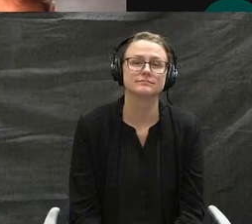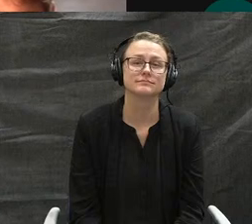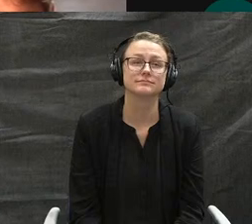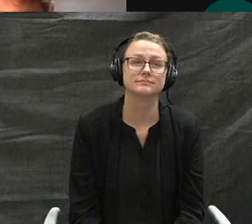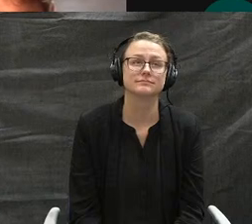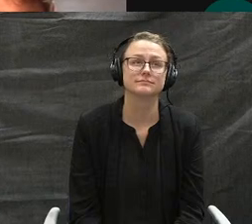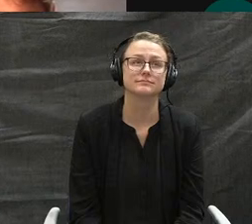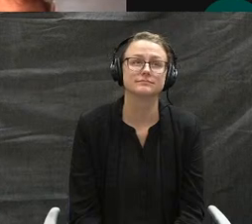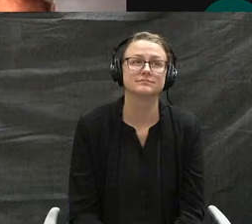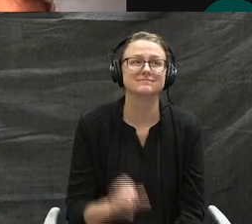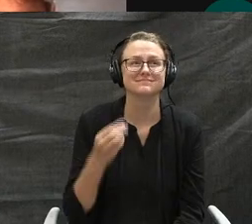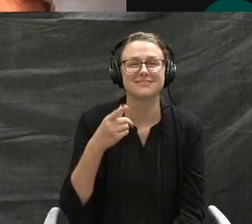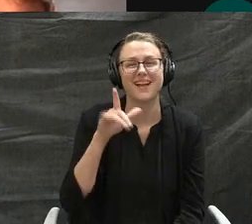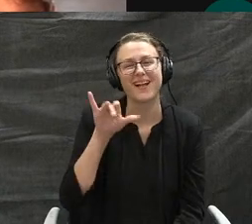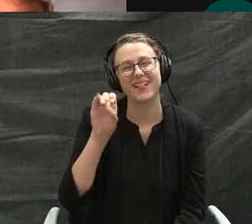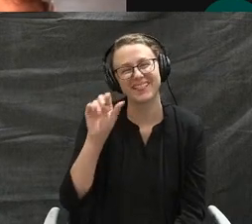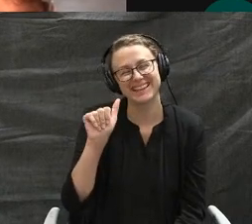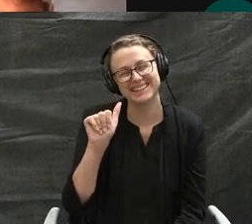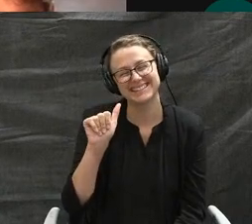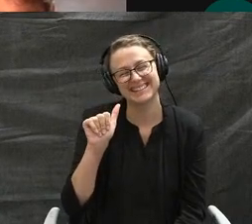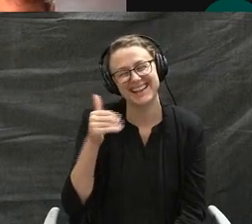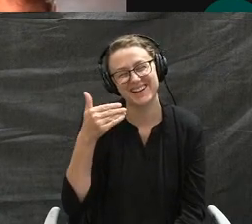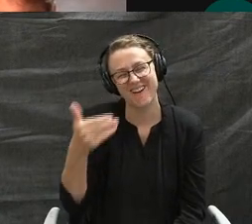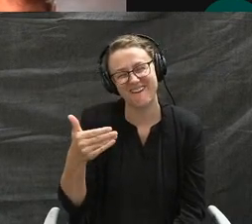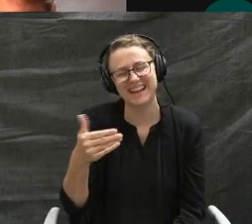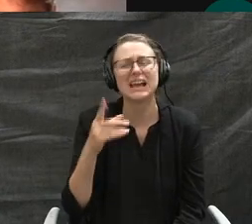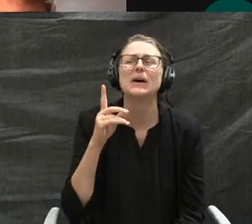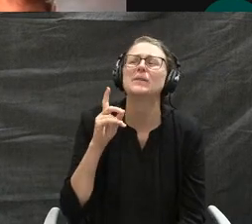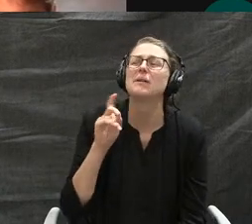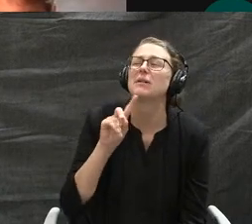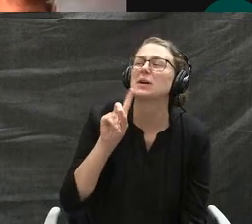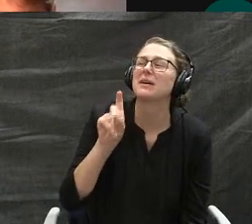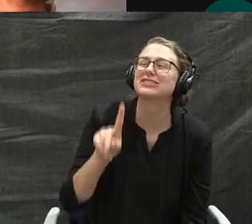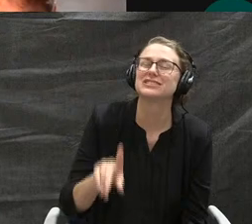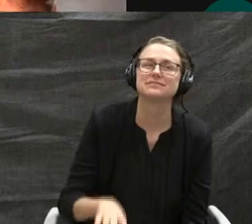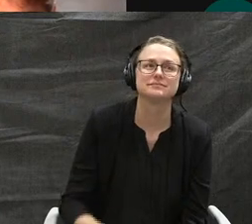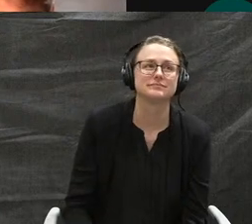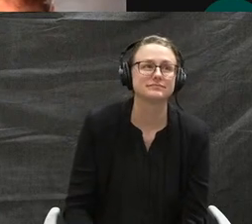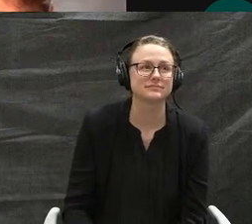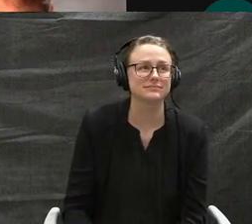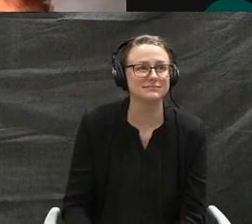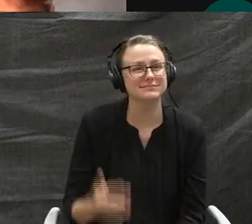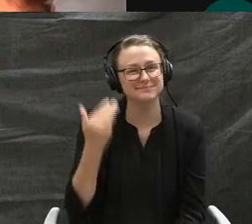go ahead. I think you know, I know it's getting getting late